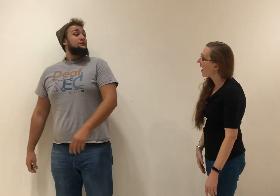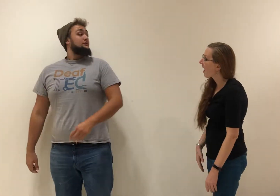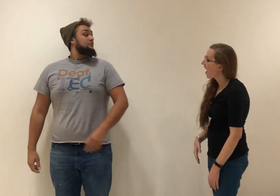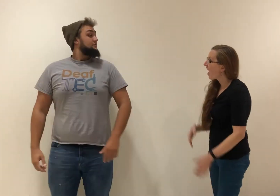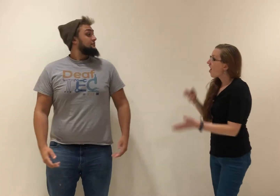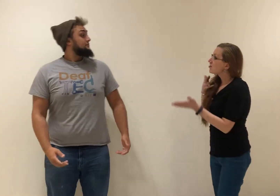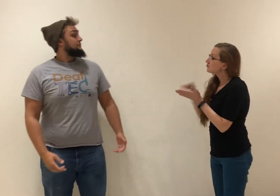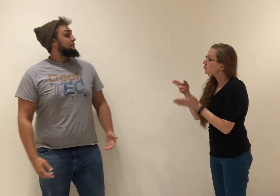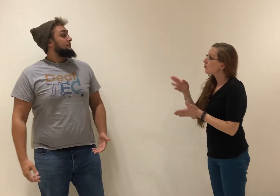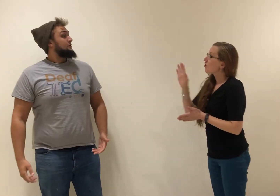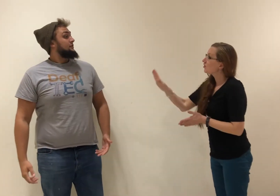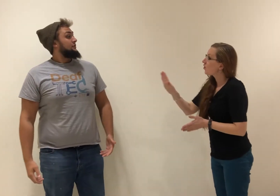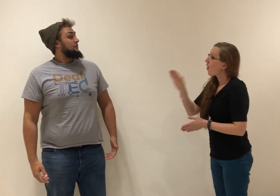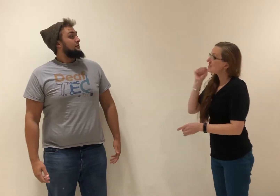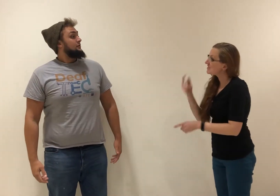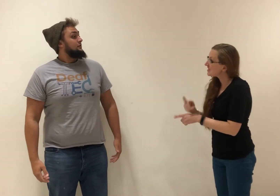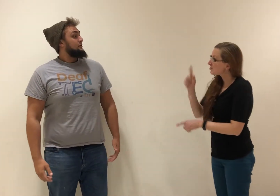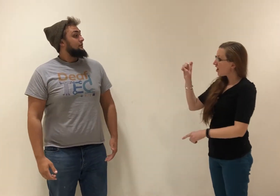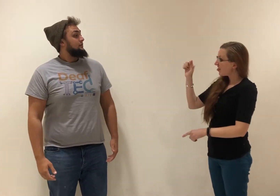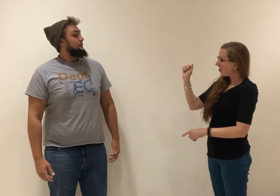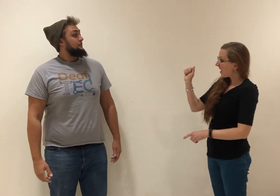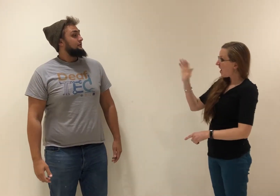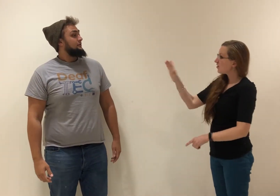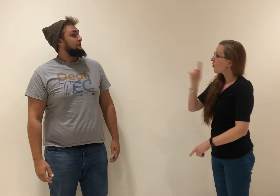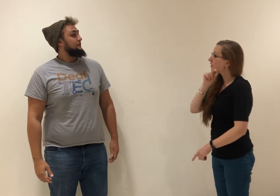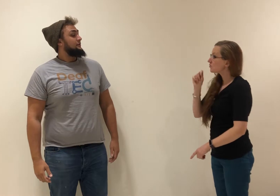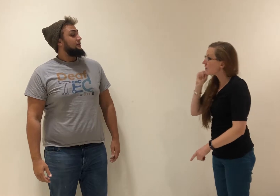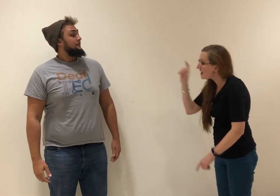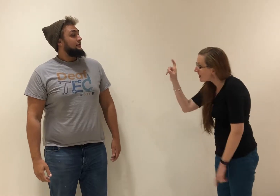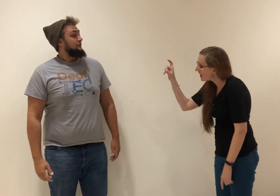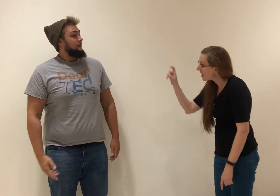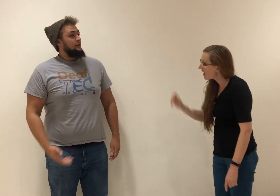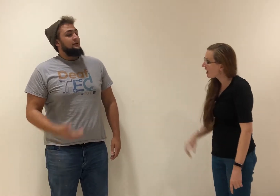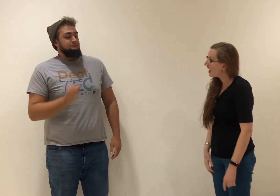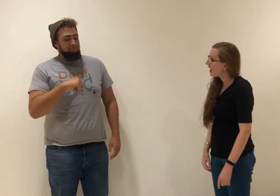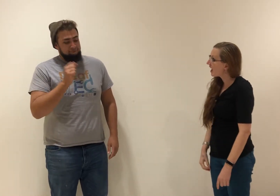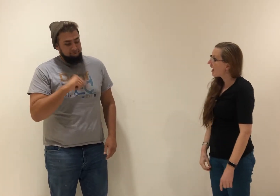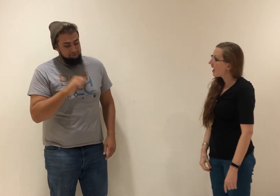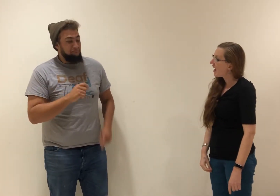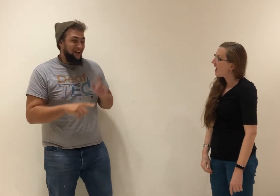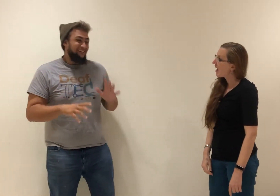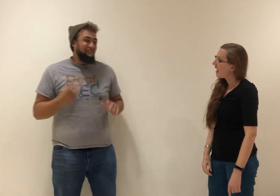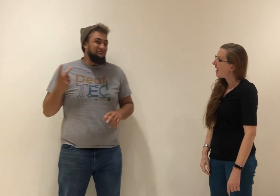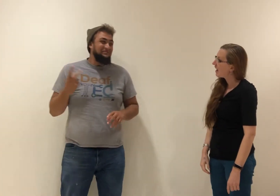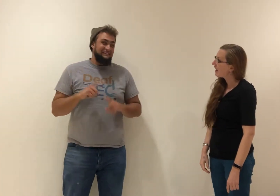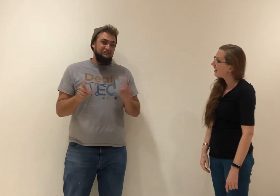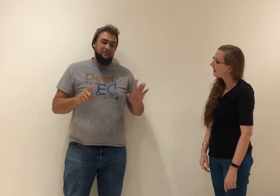Is it true that your sister, Leah, is your twin? Yes, we were both born on the same day.